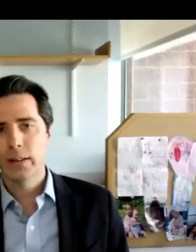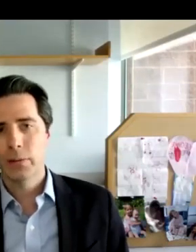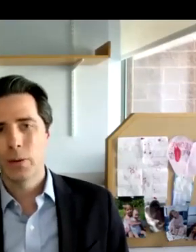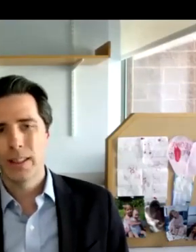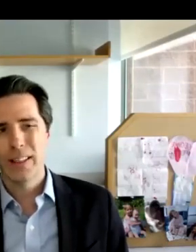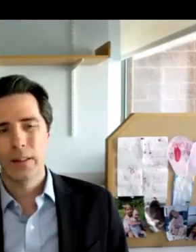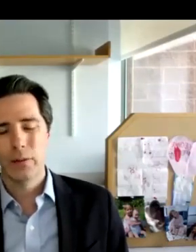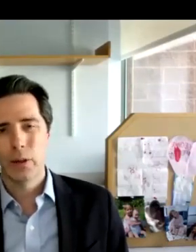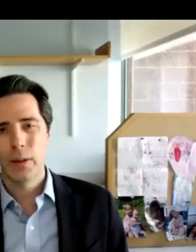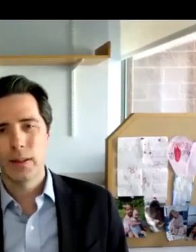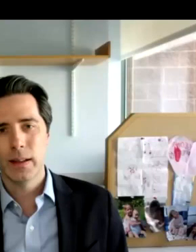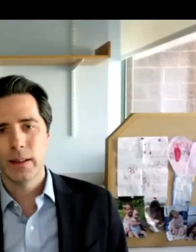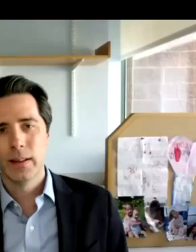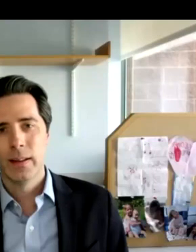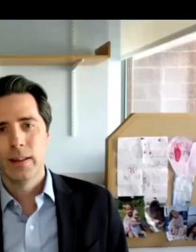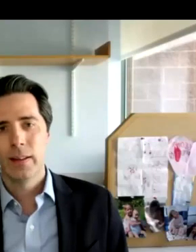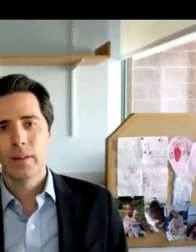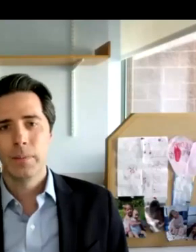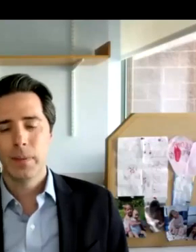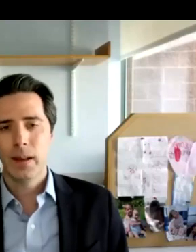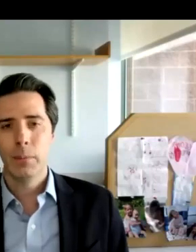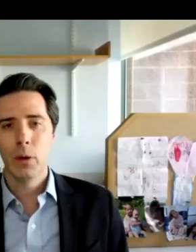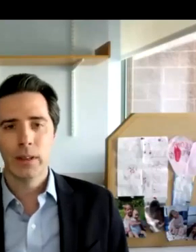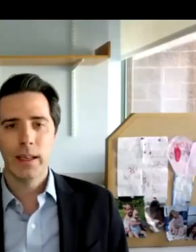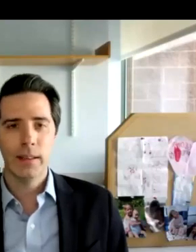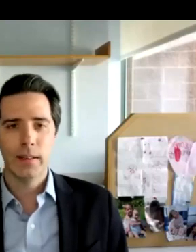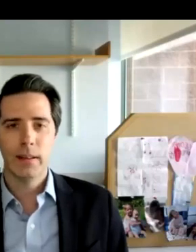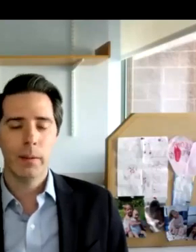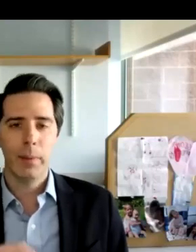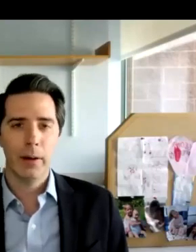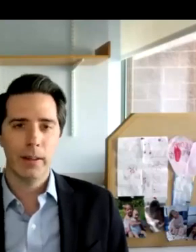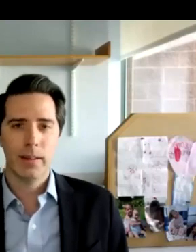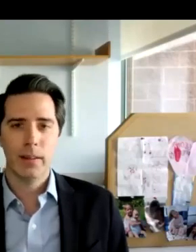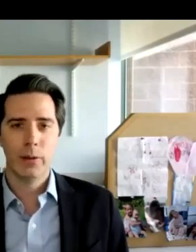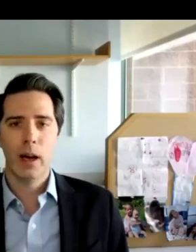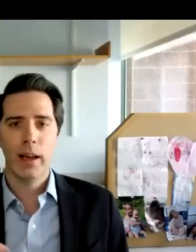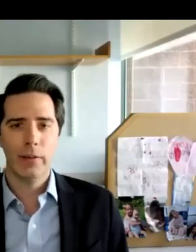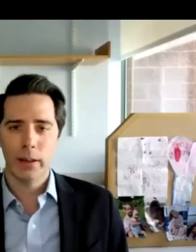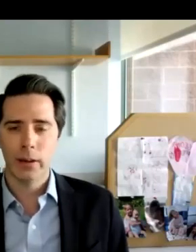recessive which means that